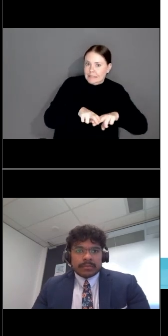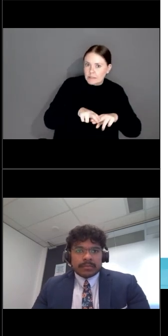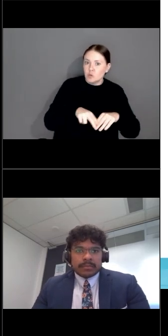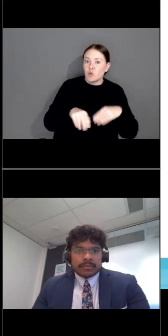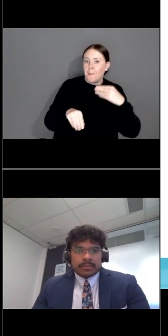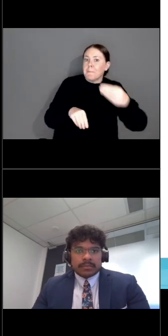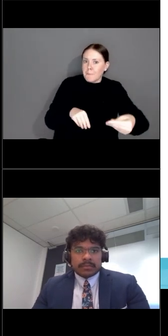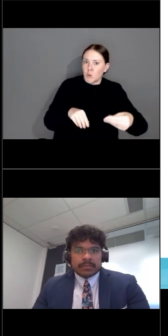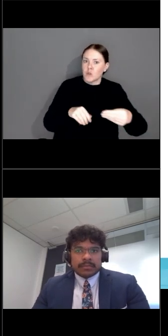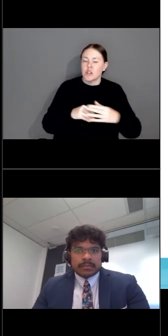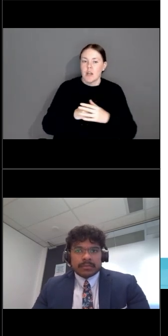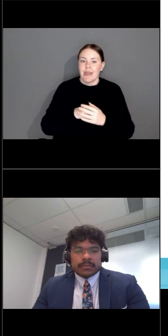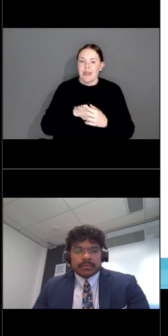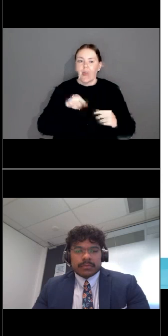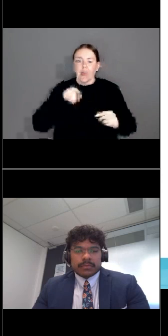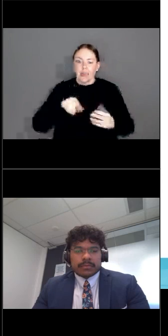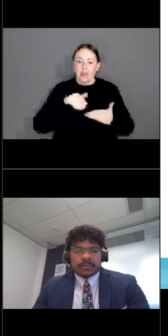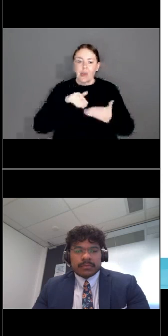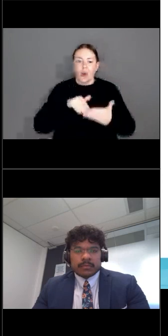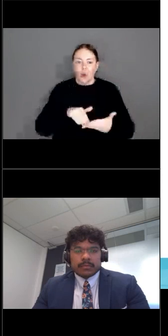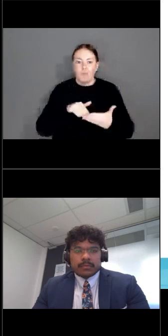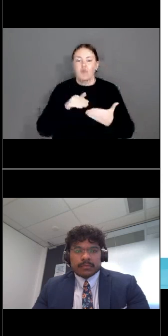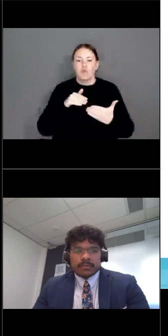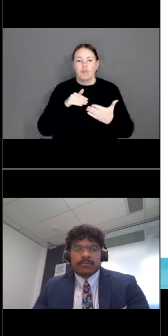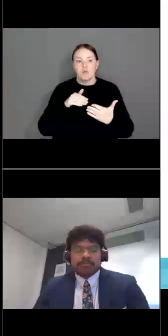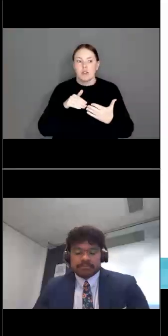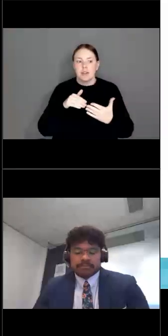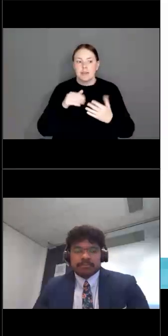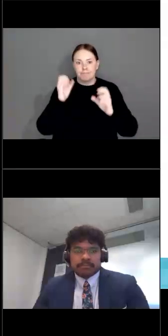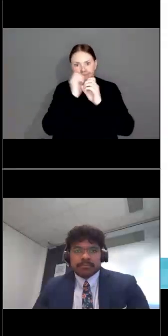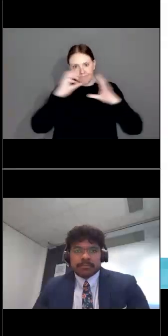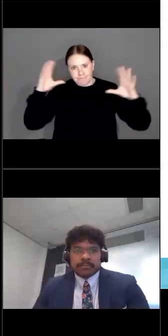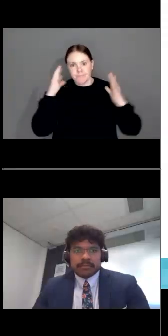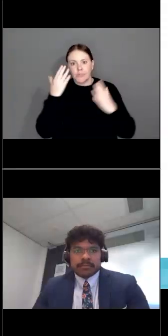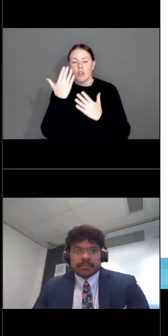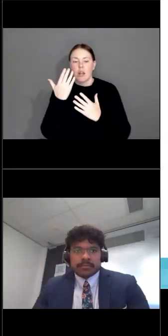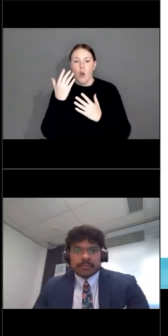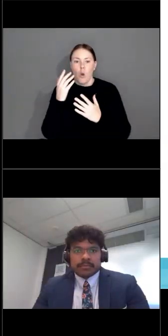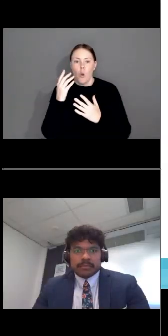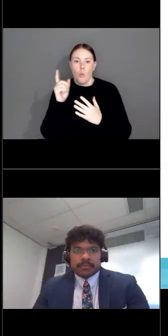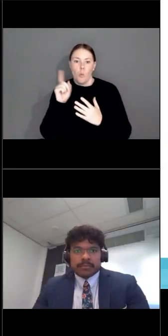have been happening or what's about to happen next so the cards can be applied in different ways to